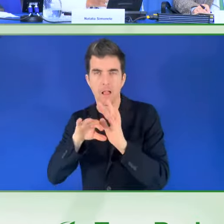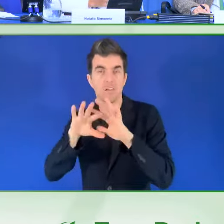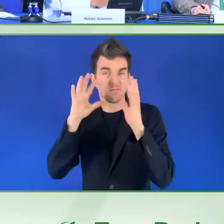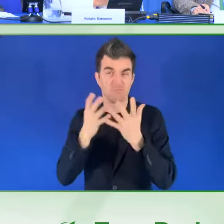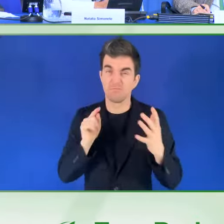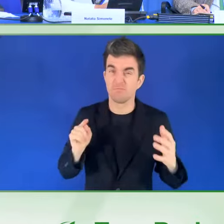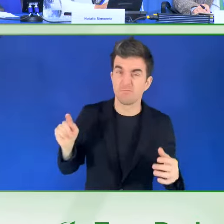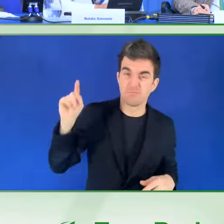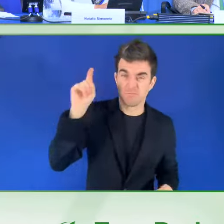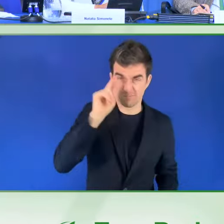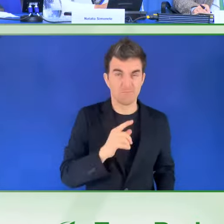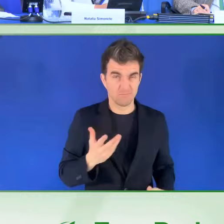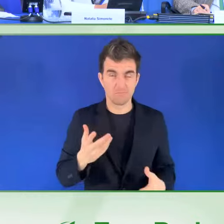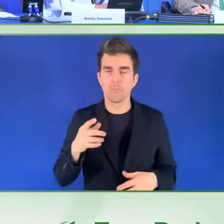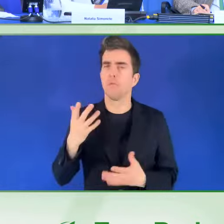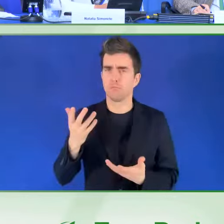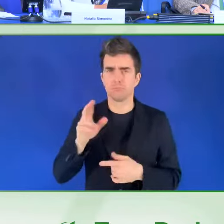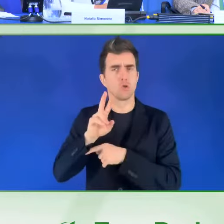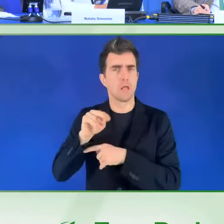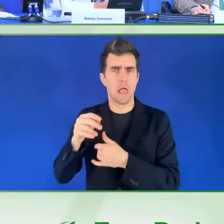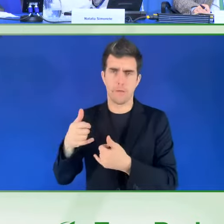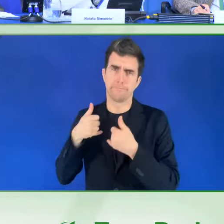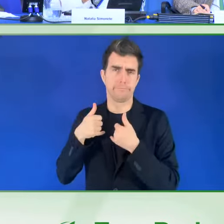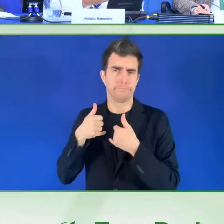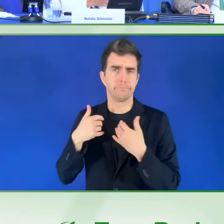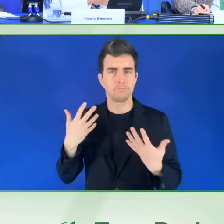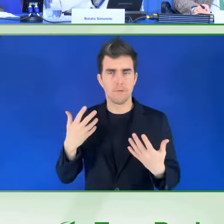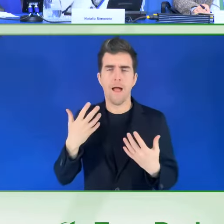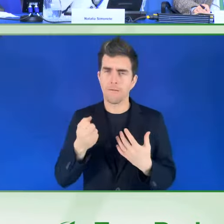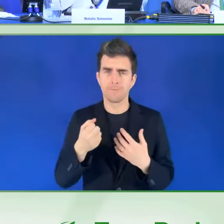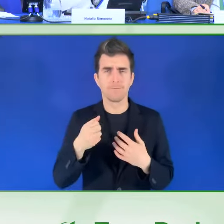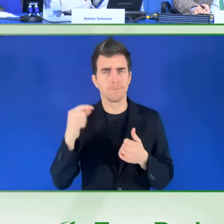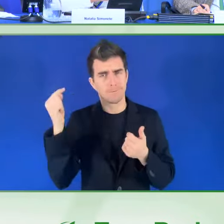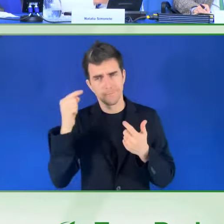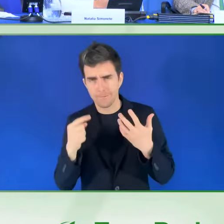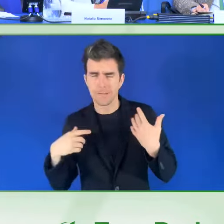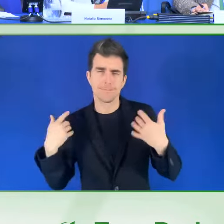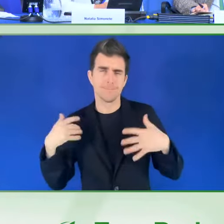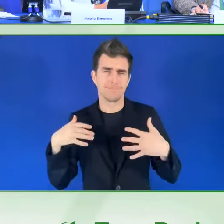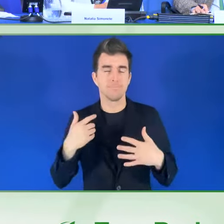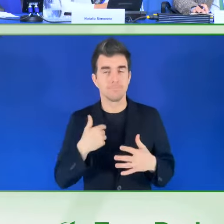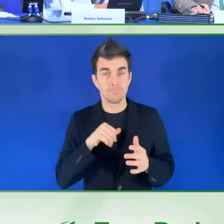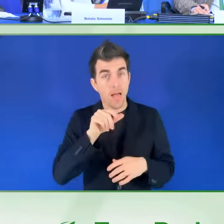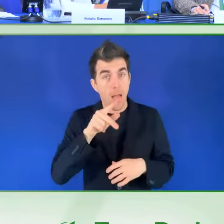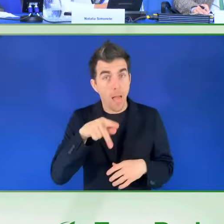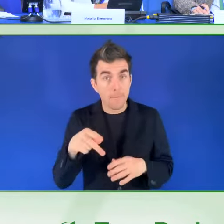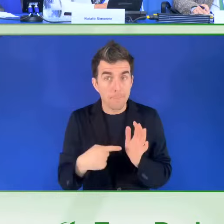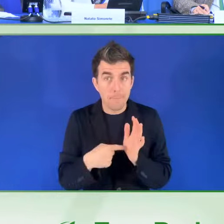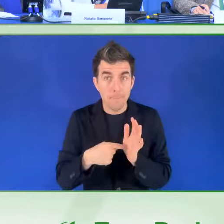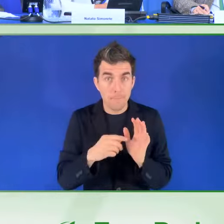This training office space and time for educators to enjoy accessible, cultural programs in different places in the city of São Paulo. At the lab, we create conditions for the teachers to have moments that combine leisure, reflection,